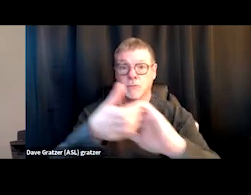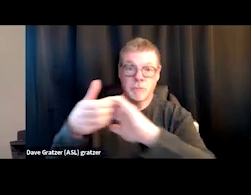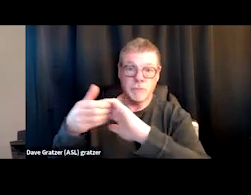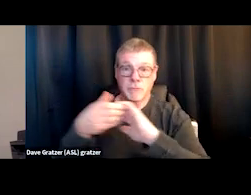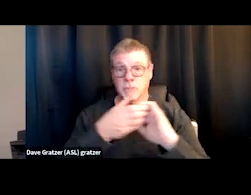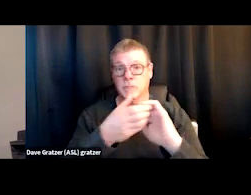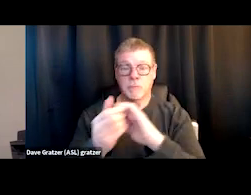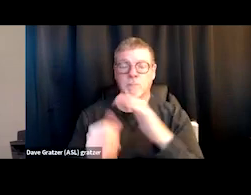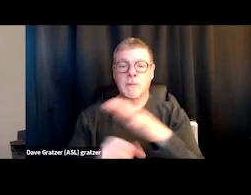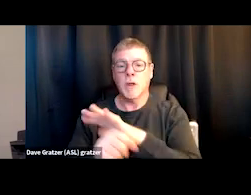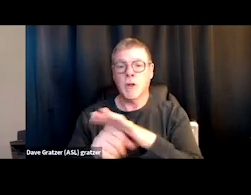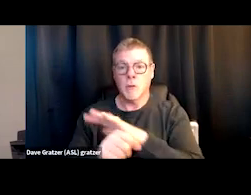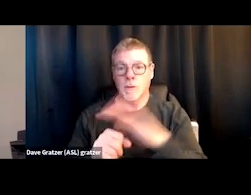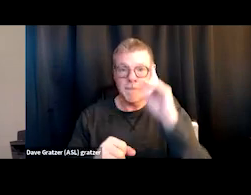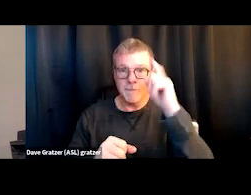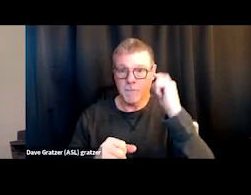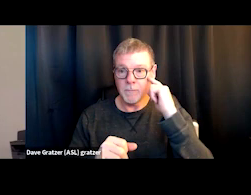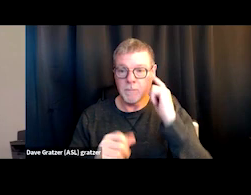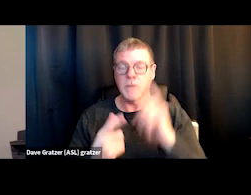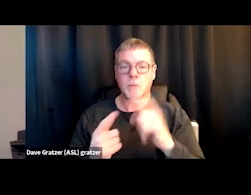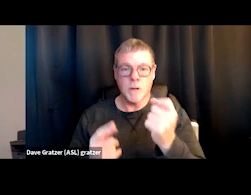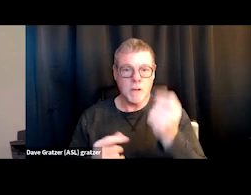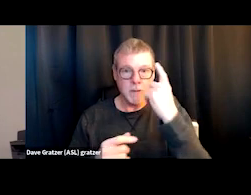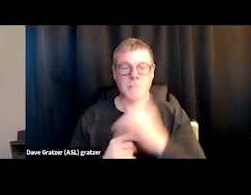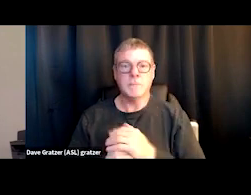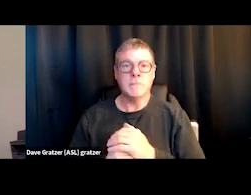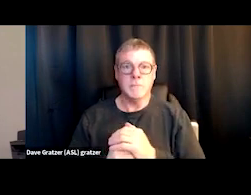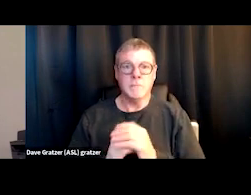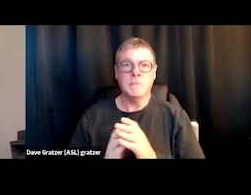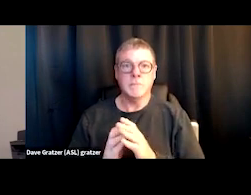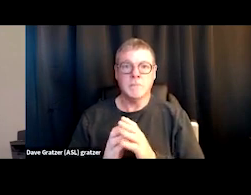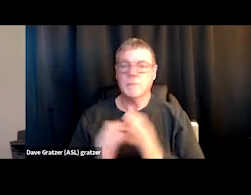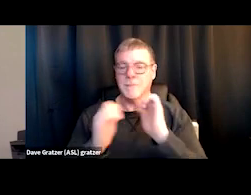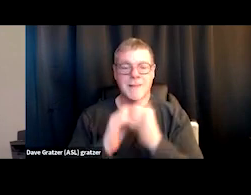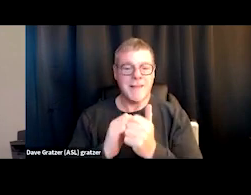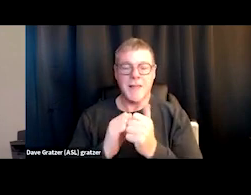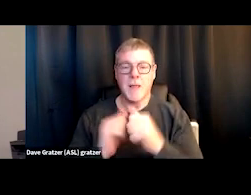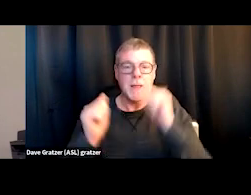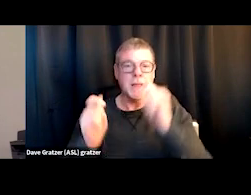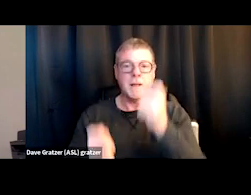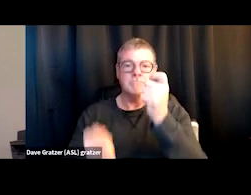The local government started understanding that, you know, how can they adapt their funding,